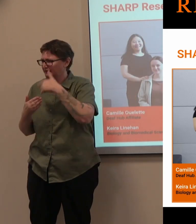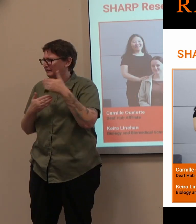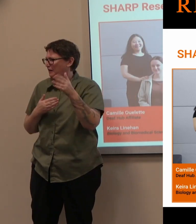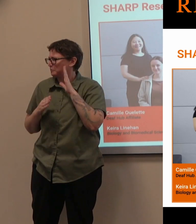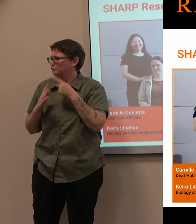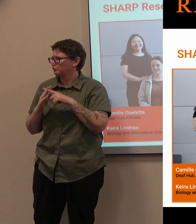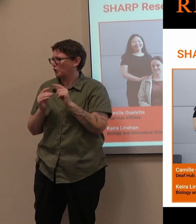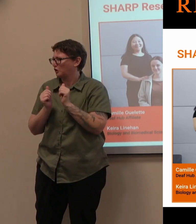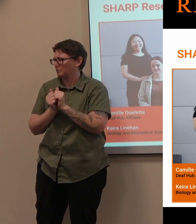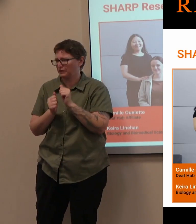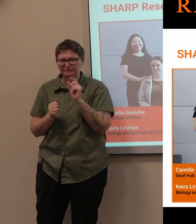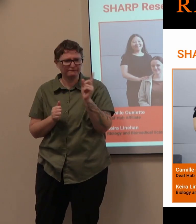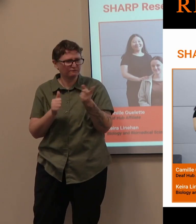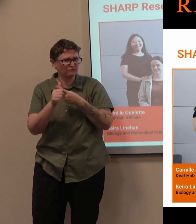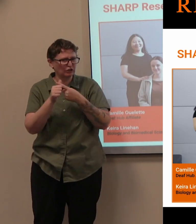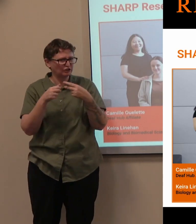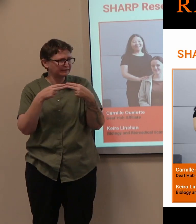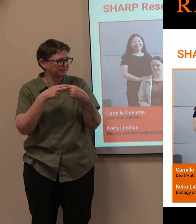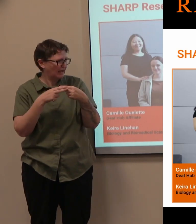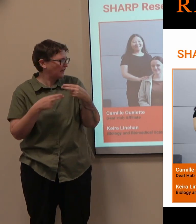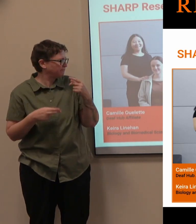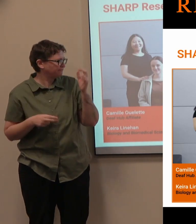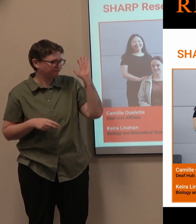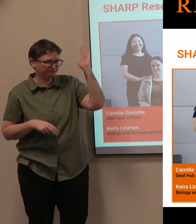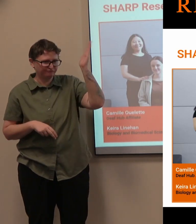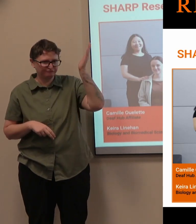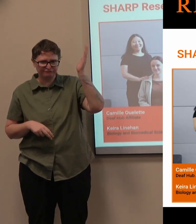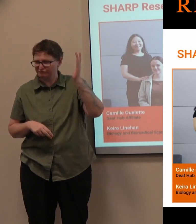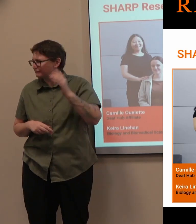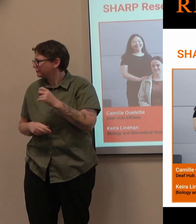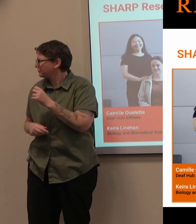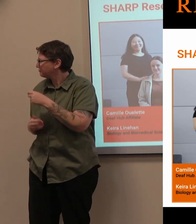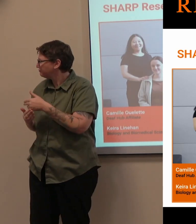Okay, I think next we're going to start with the first presentation.